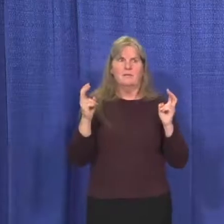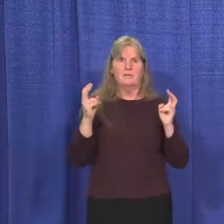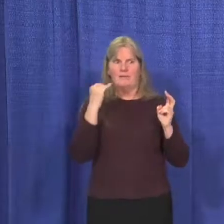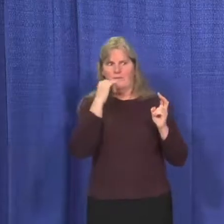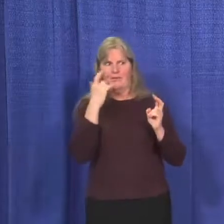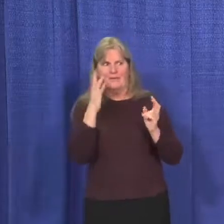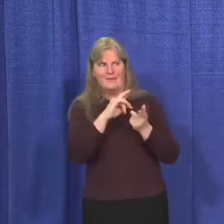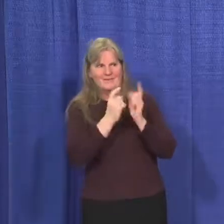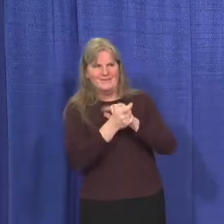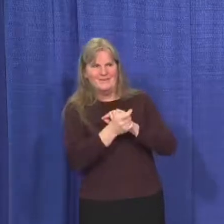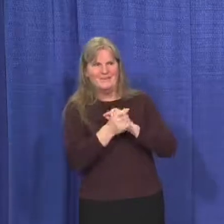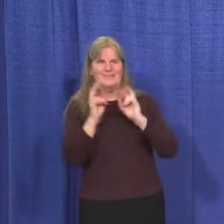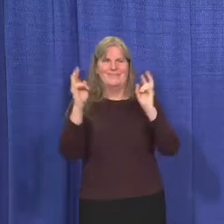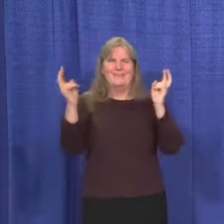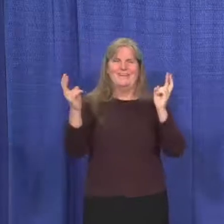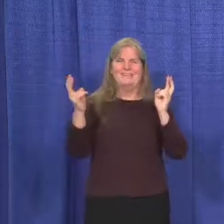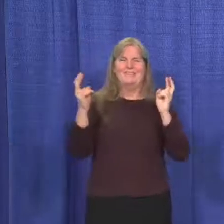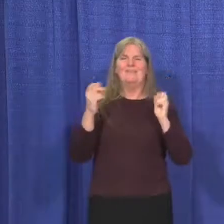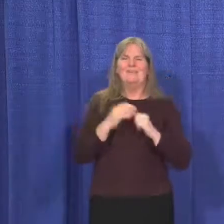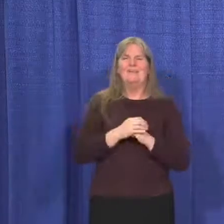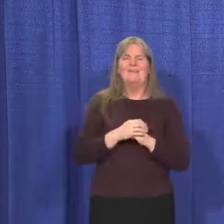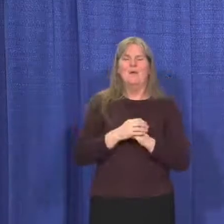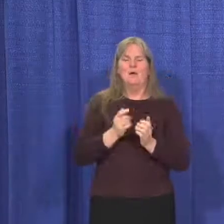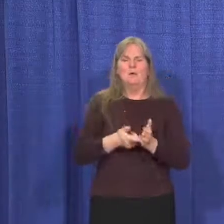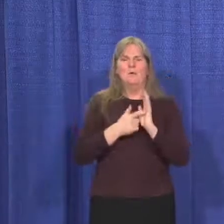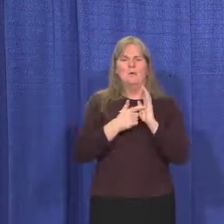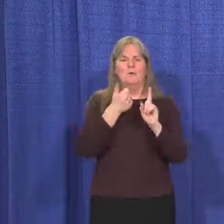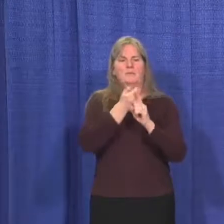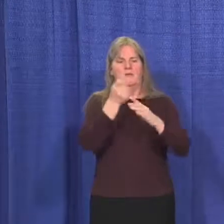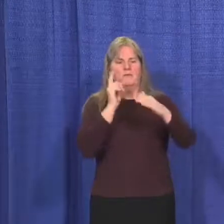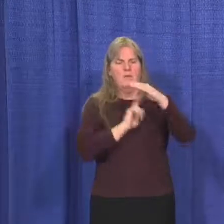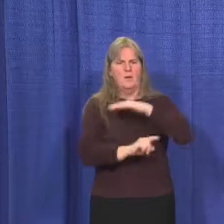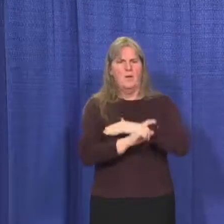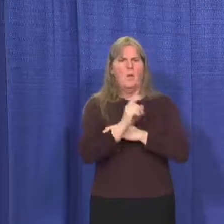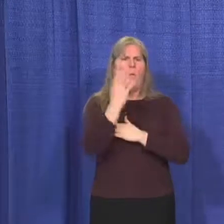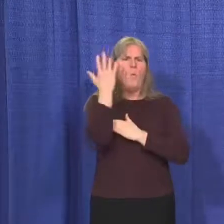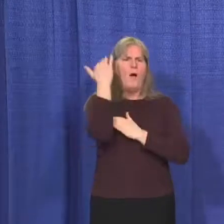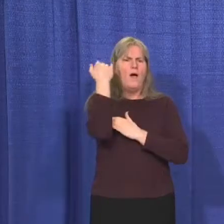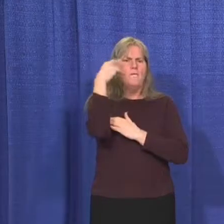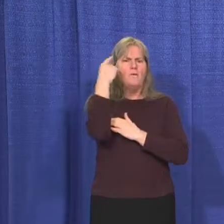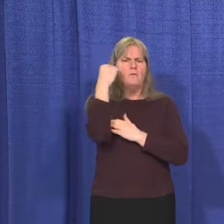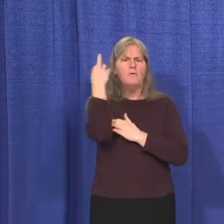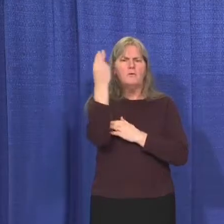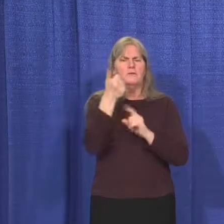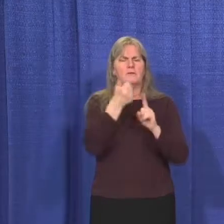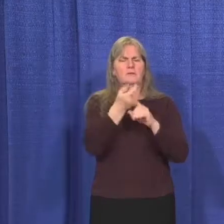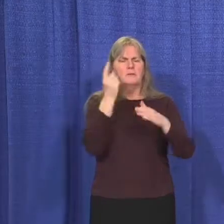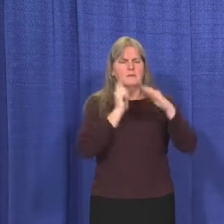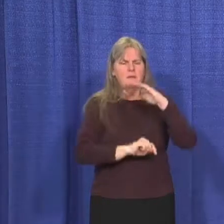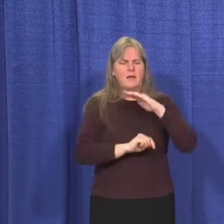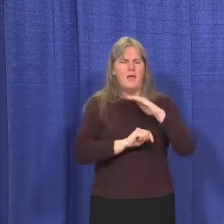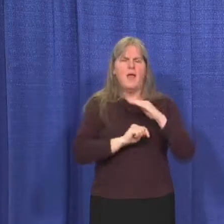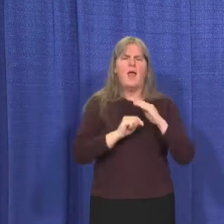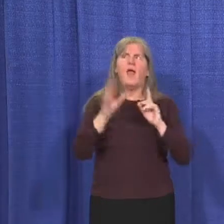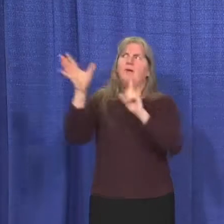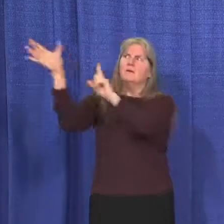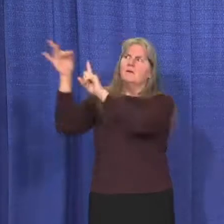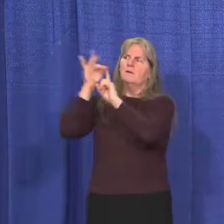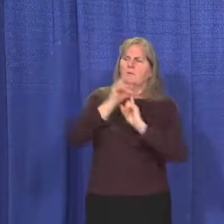barring any changes, will be based on requirements for self isolation, why we need to self isolate, the importation risk